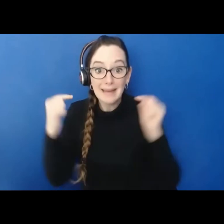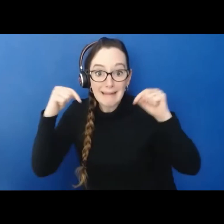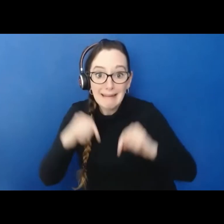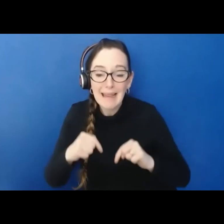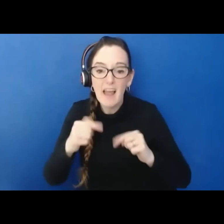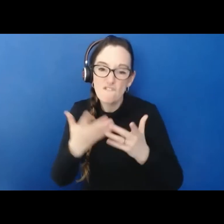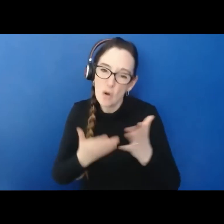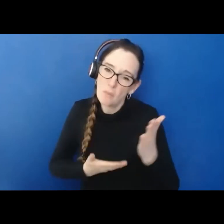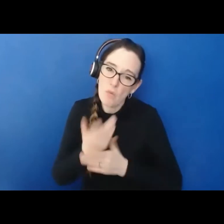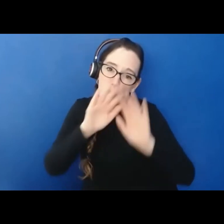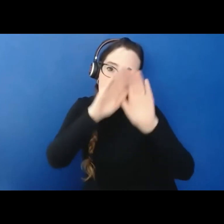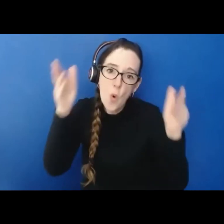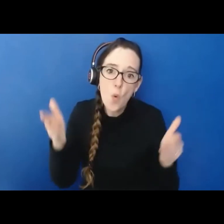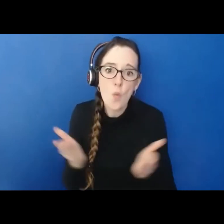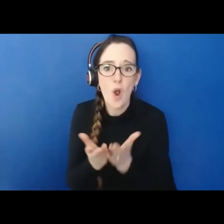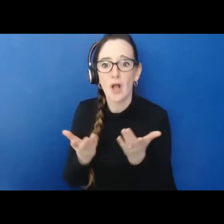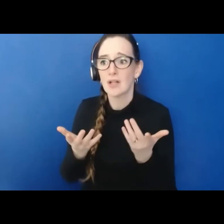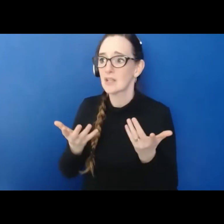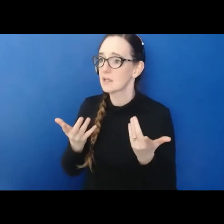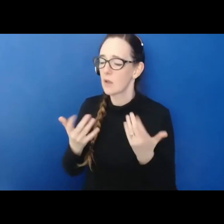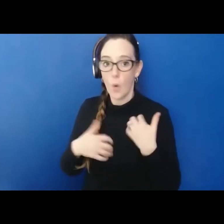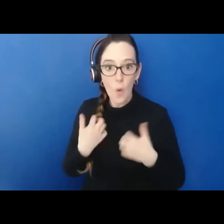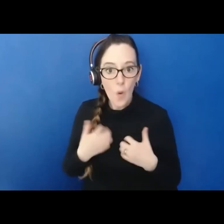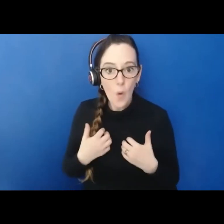world, coming from different and getting together in this digital space.